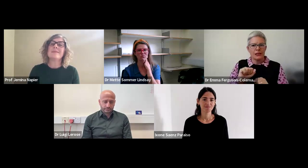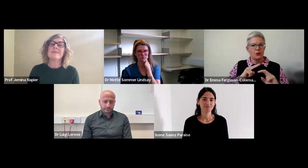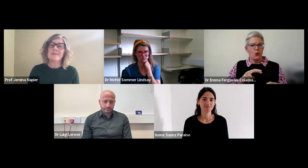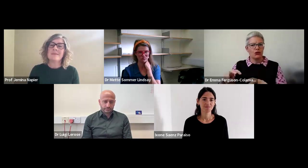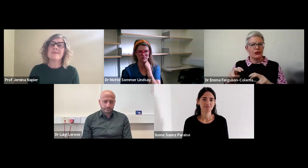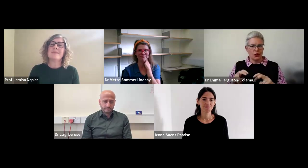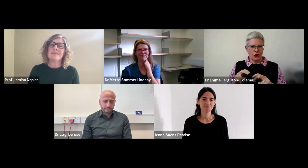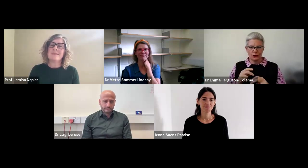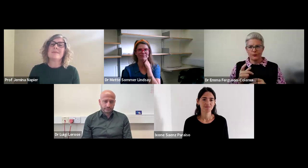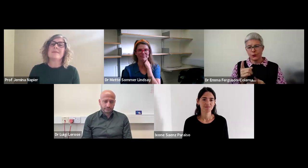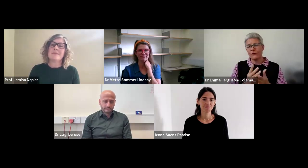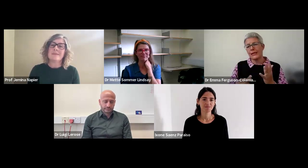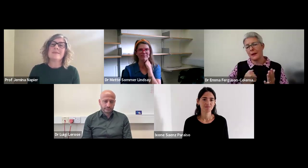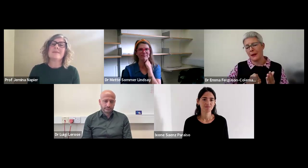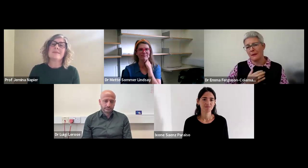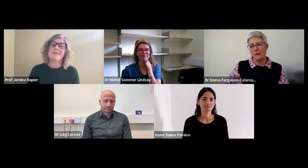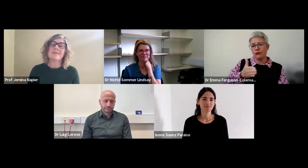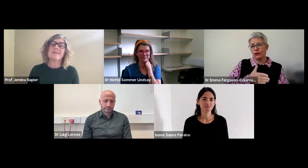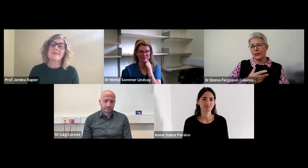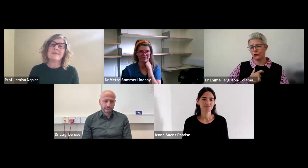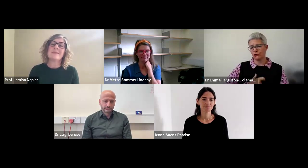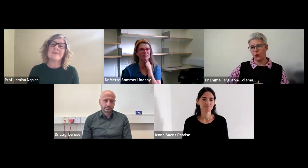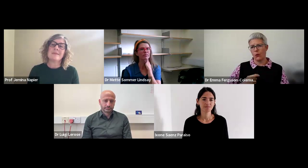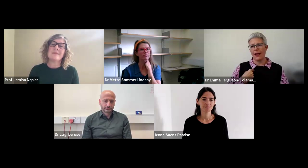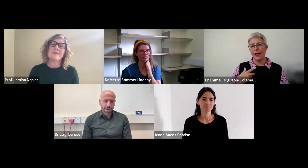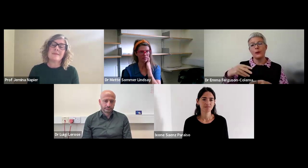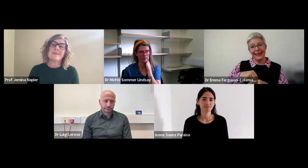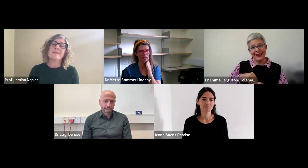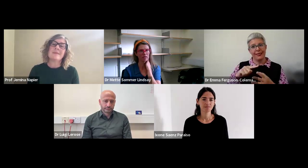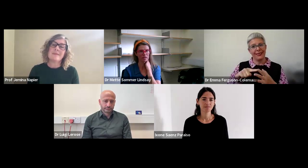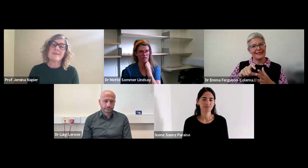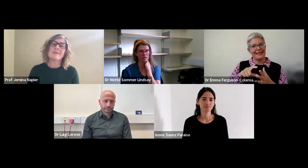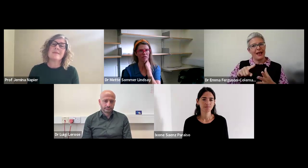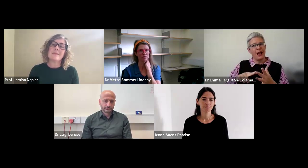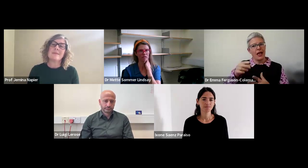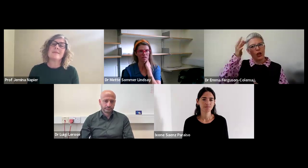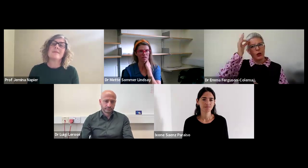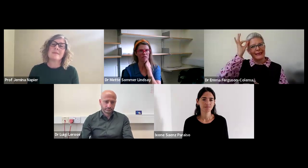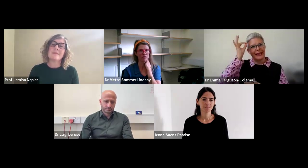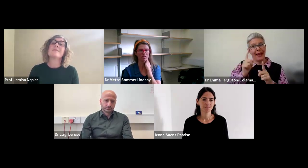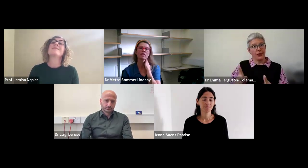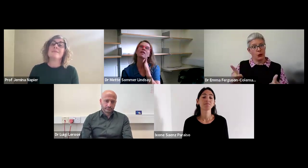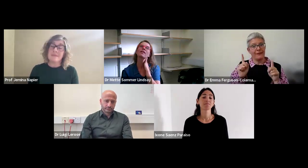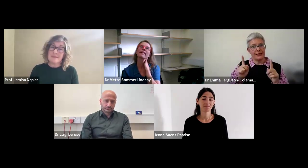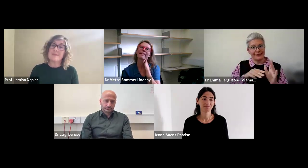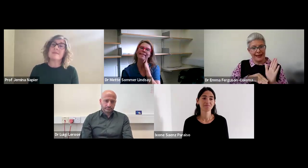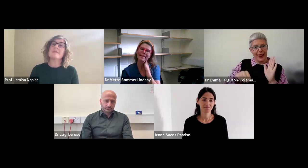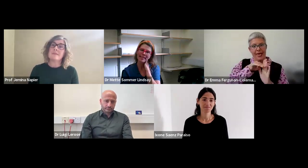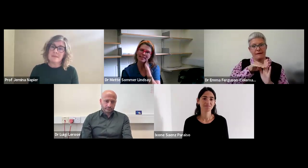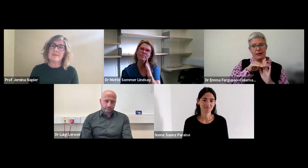you're achieving outside of your own research. So in my previous role, I was in the EDI committee